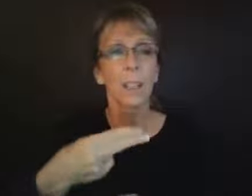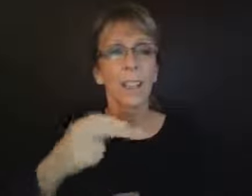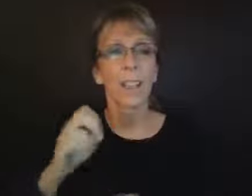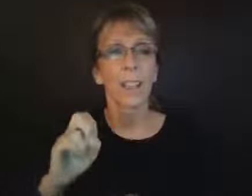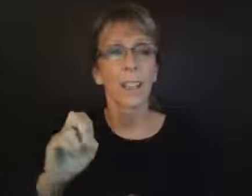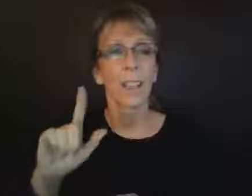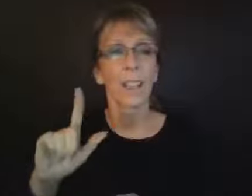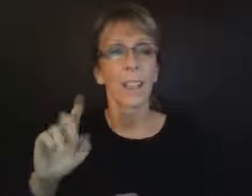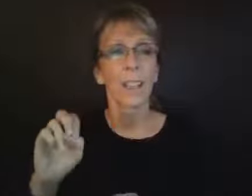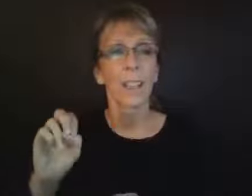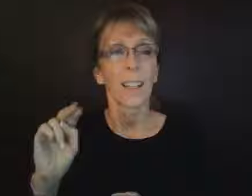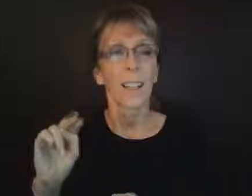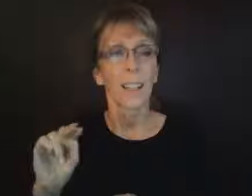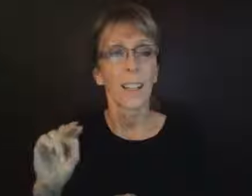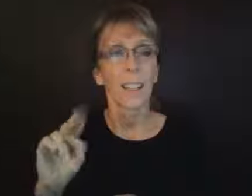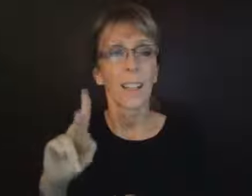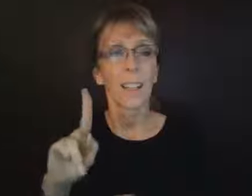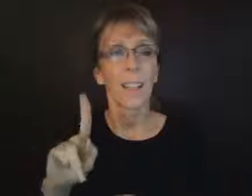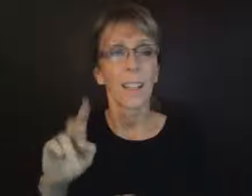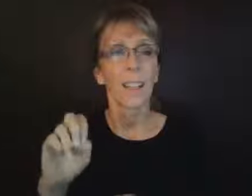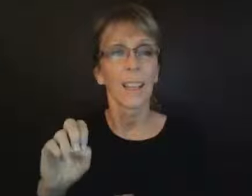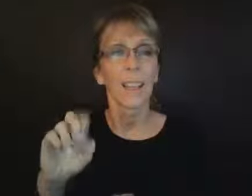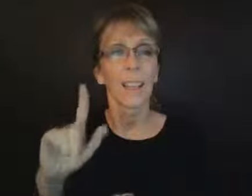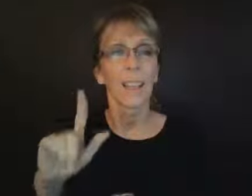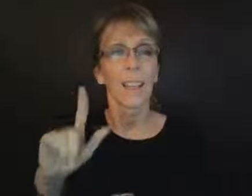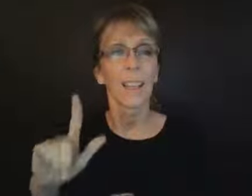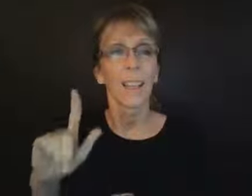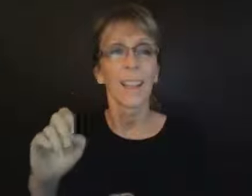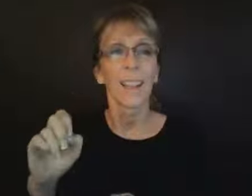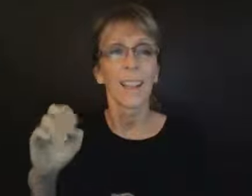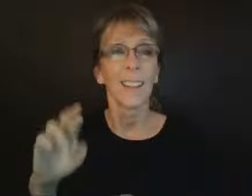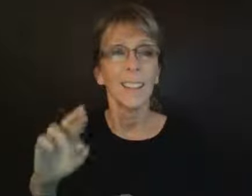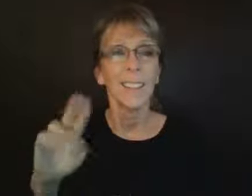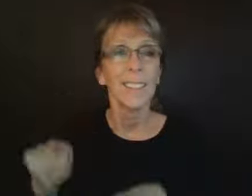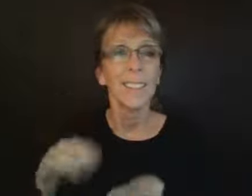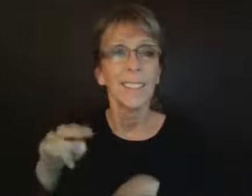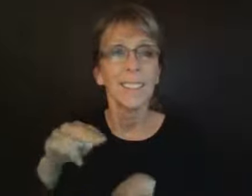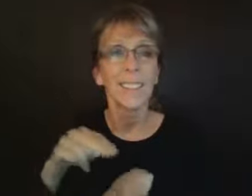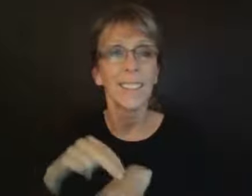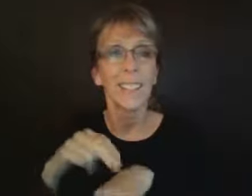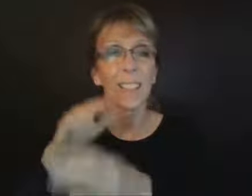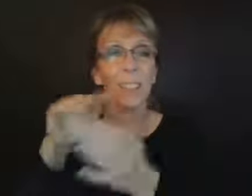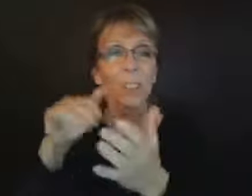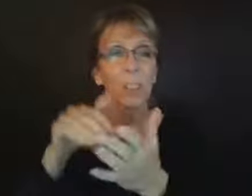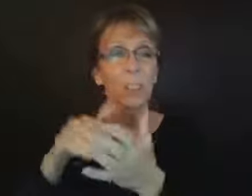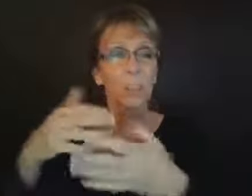at the Helen Keller National Center